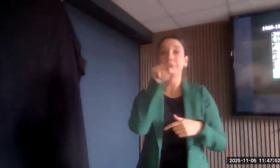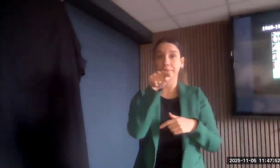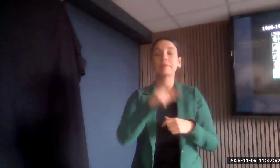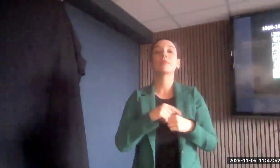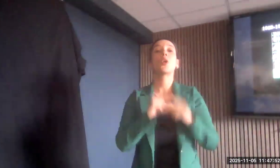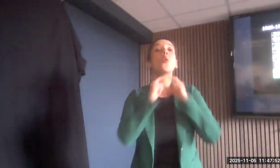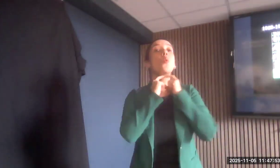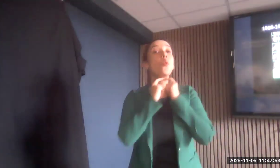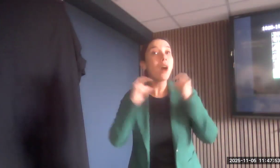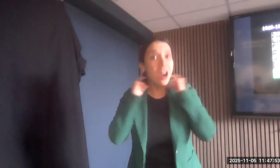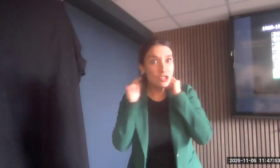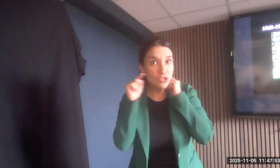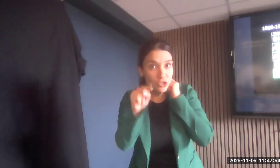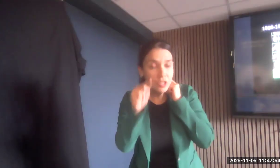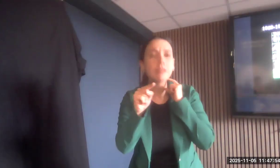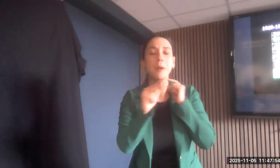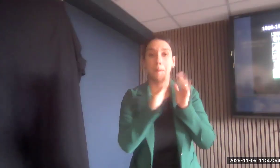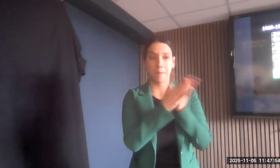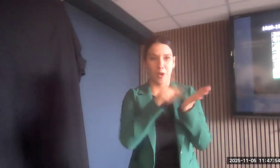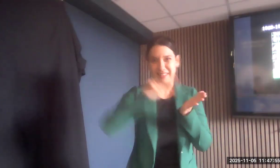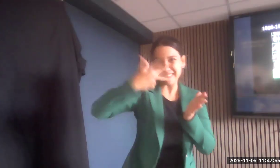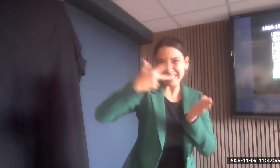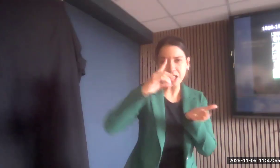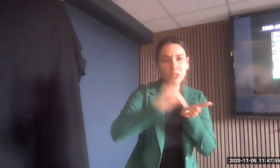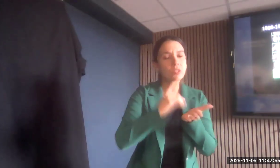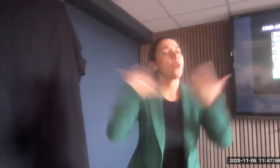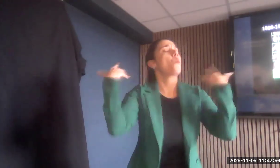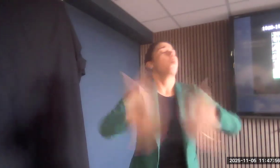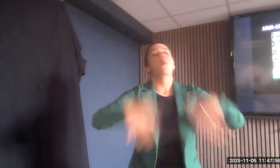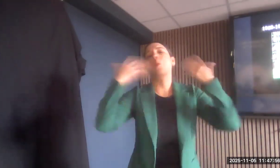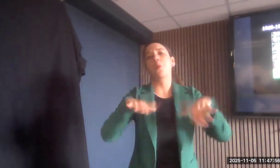traditionally. And with the oats dictionary